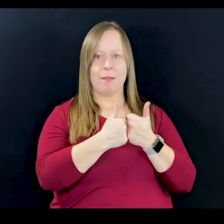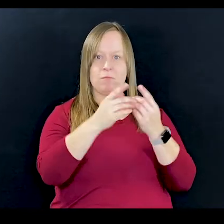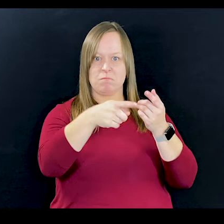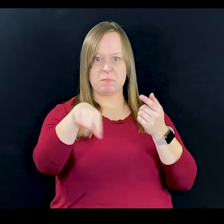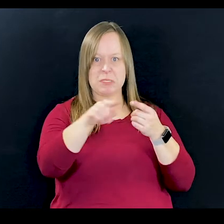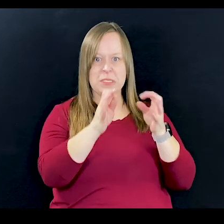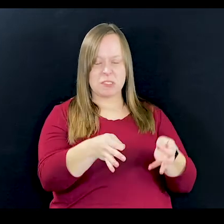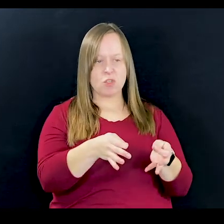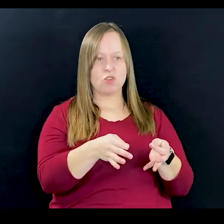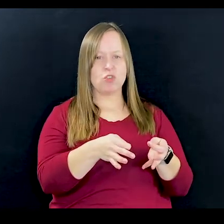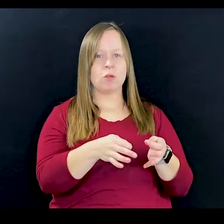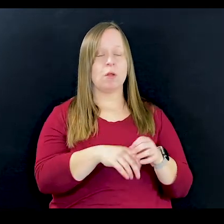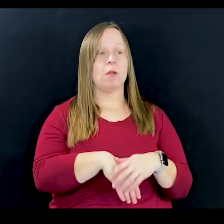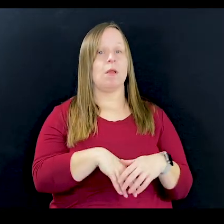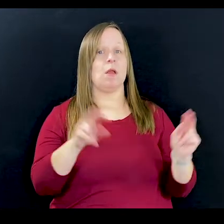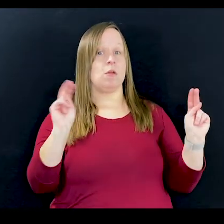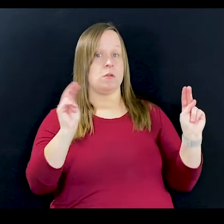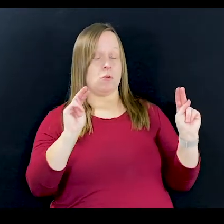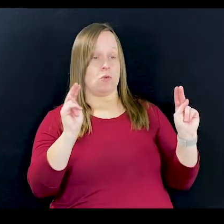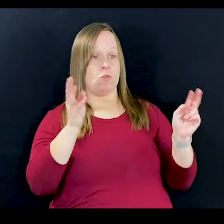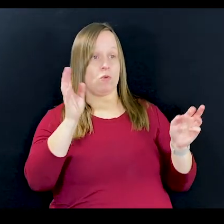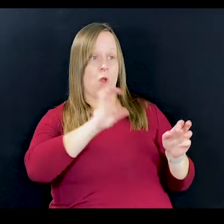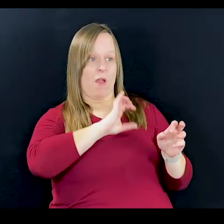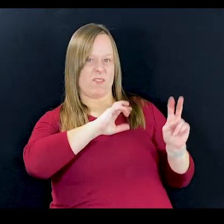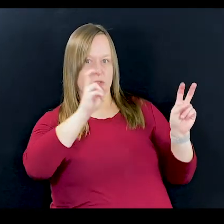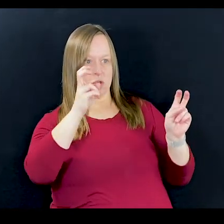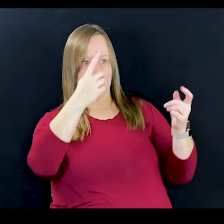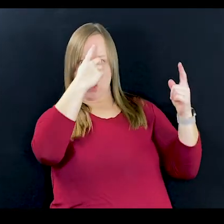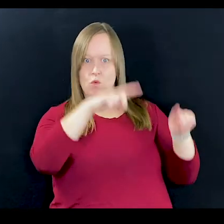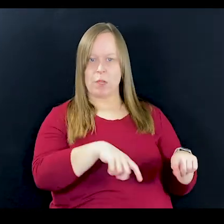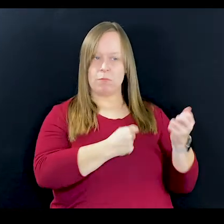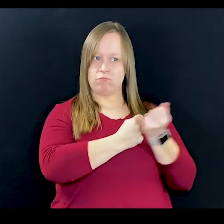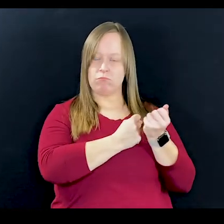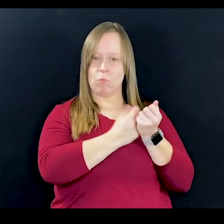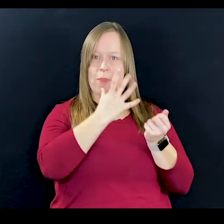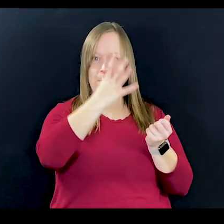decision and an impartial hearing officer, agreed with the parent that the